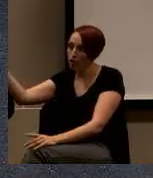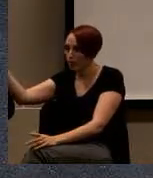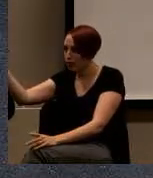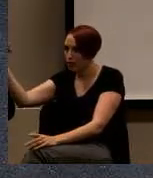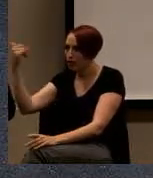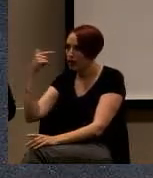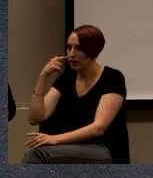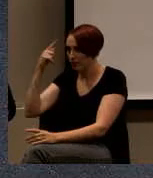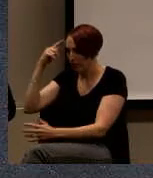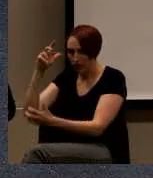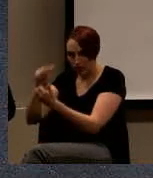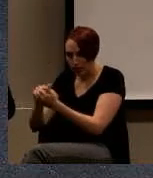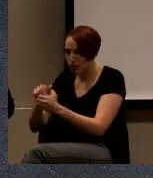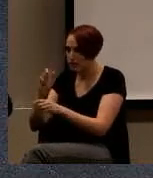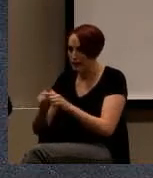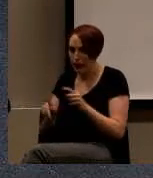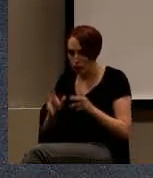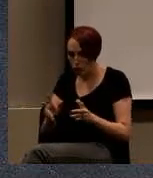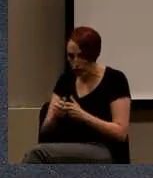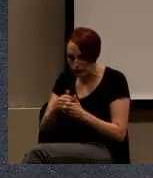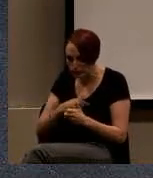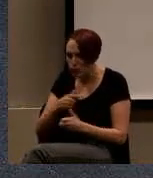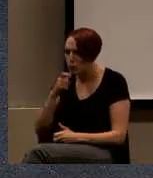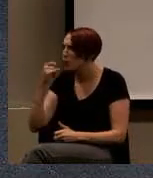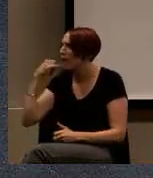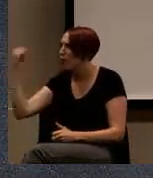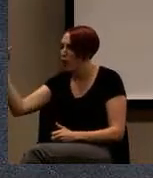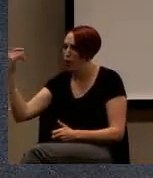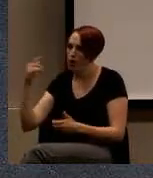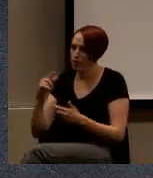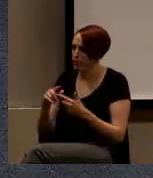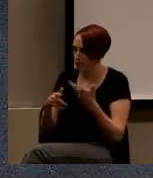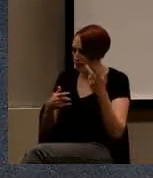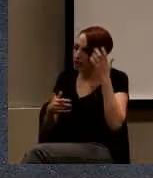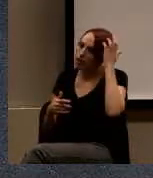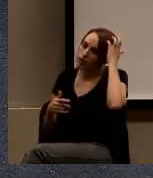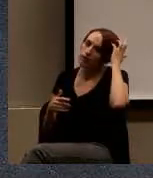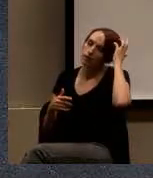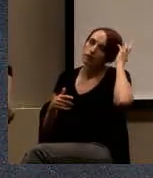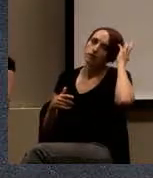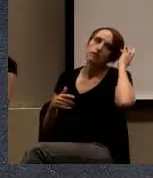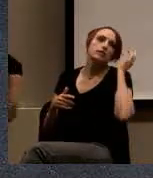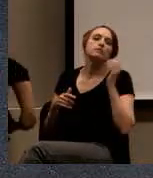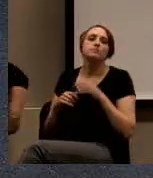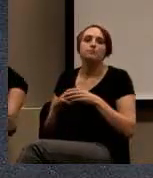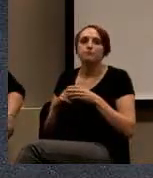unconscious in your vehicle, either in a crash or in any situation and a first responder comes up